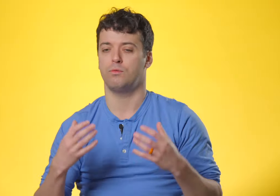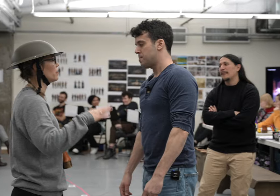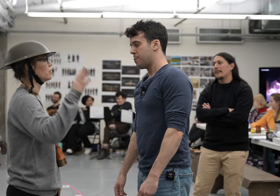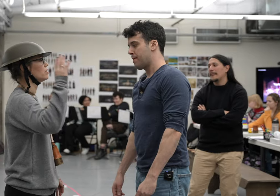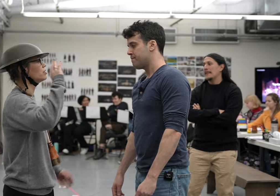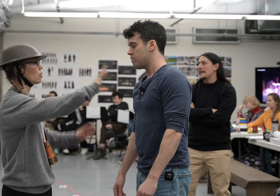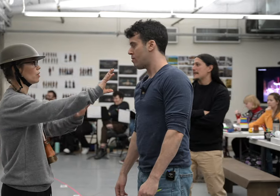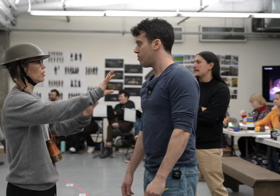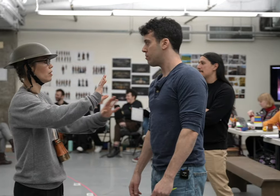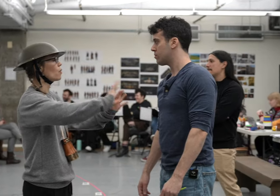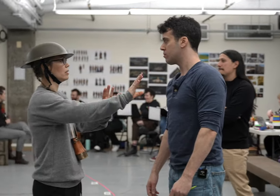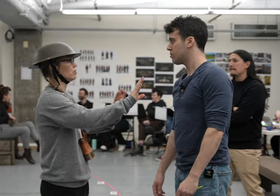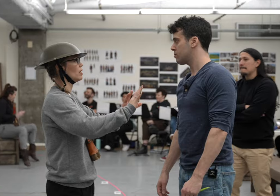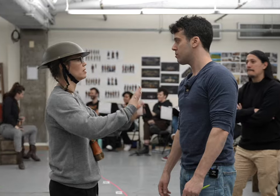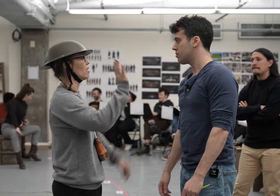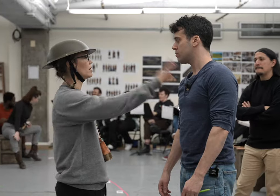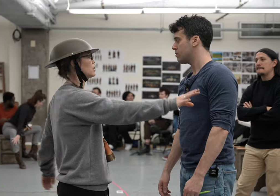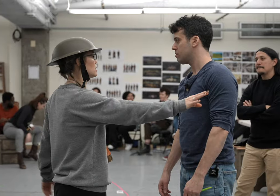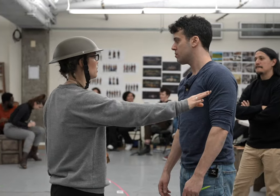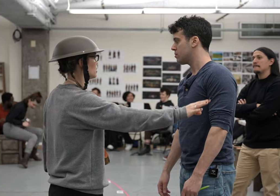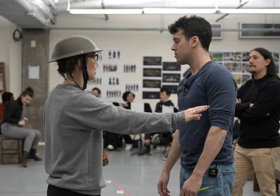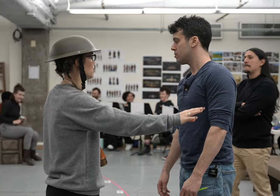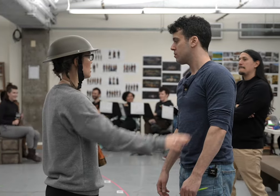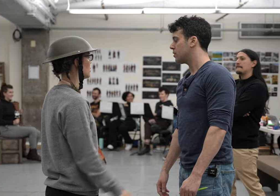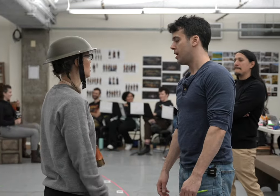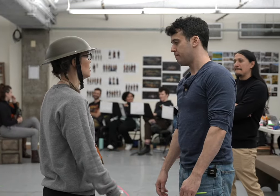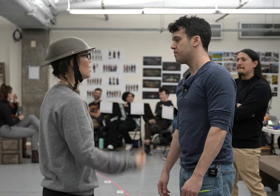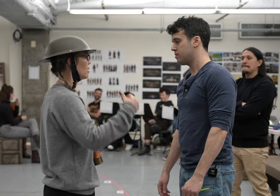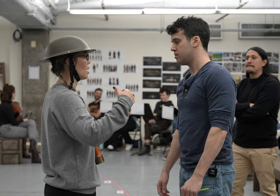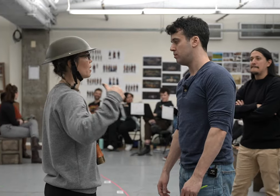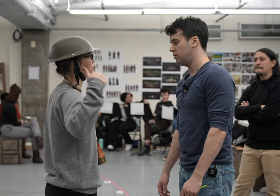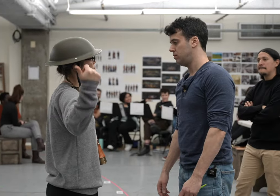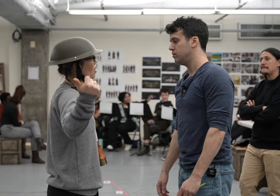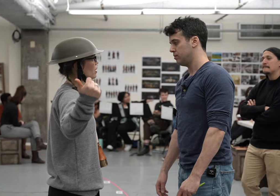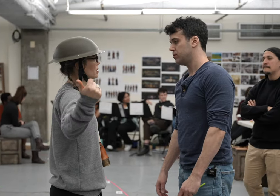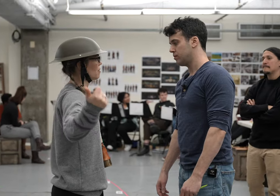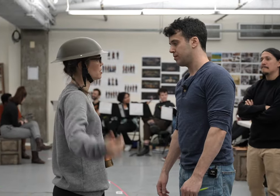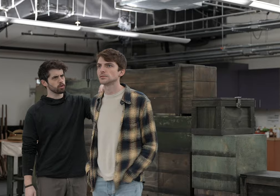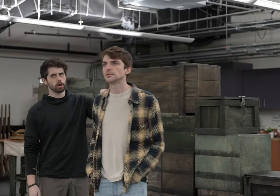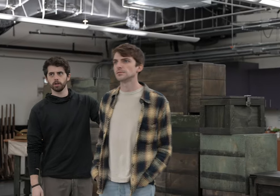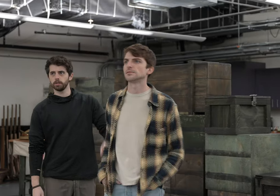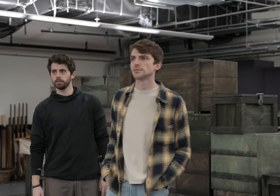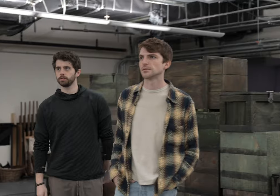But then the joke always, right, is that the audience thinks something else is happening. Yeah. They think I'm honoring this conversation. [Marshall] Right.